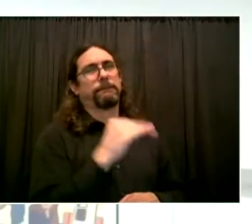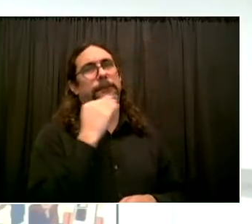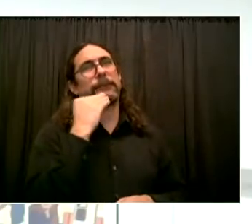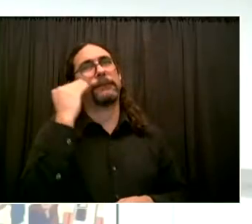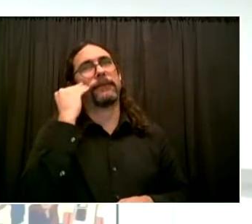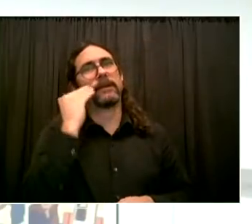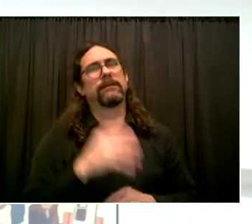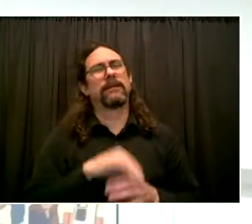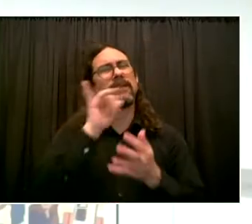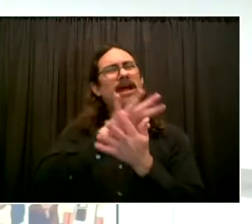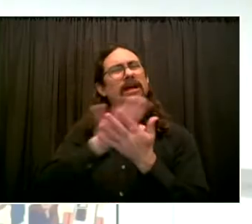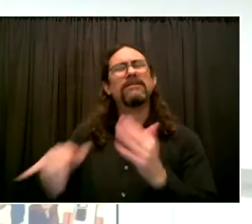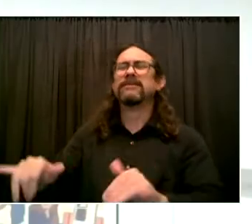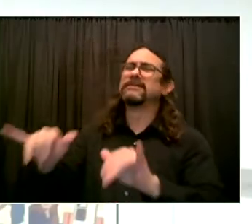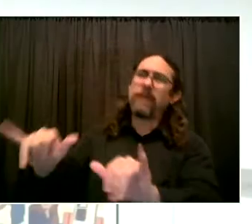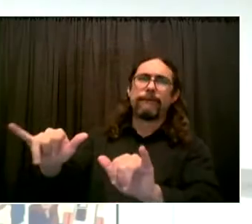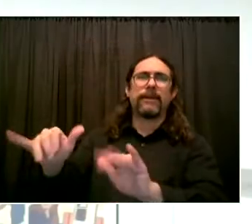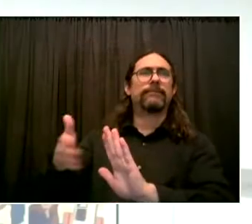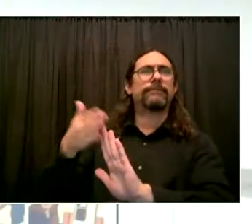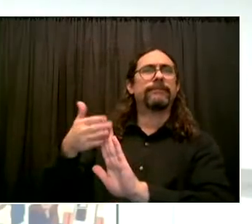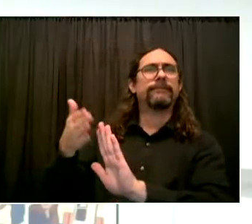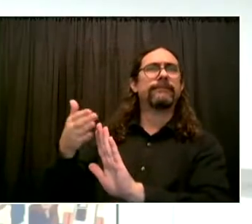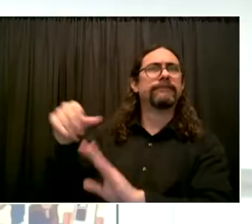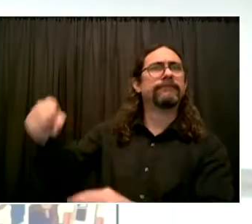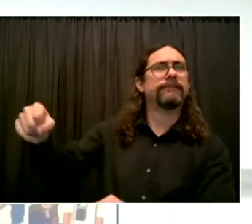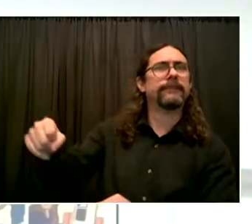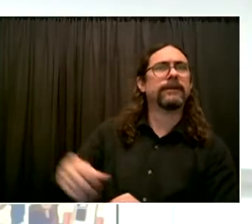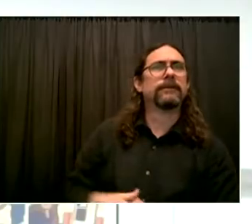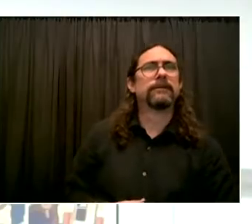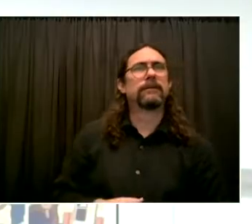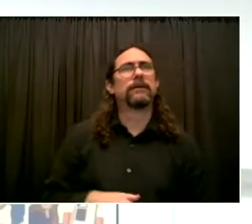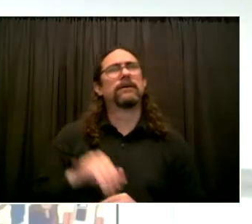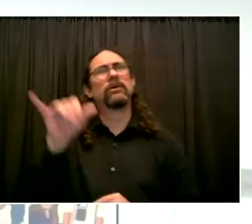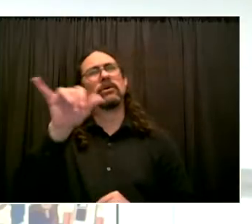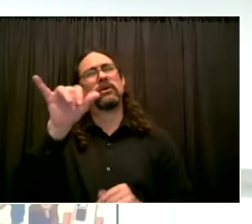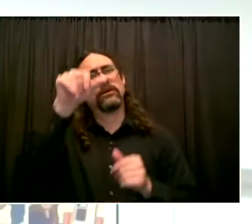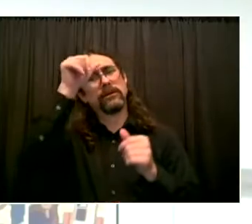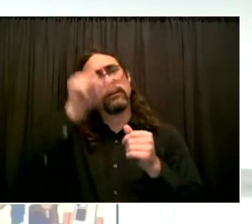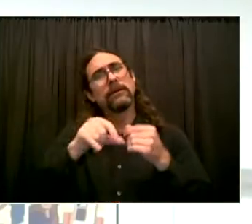INCLUDING FOR THOSE WHO ARE VACCINATED AND ALSO CALL ATTENTION TO